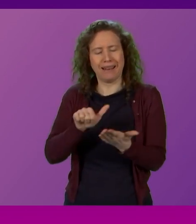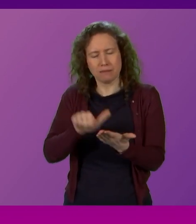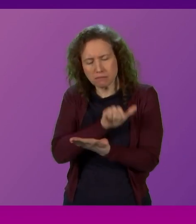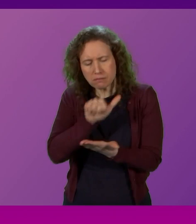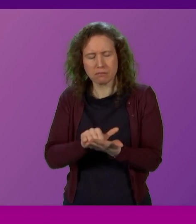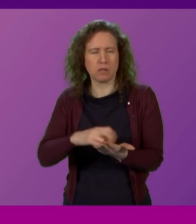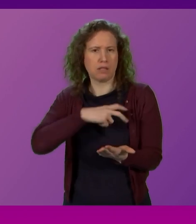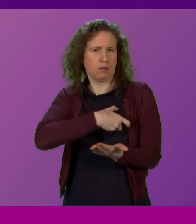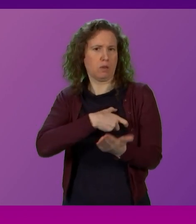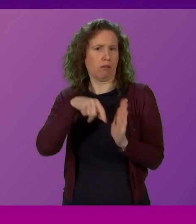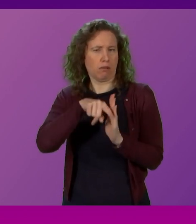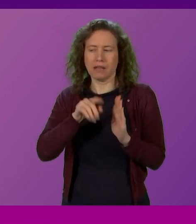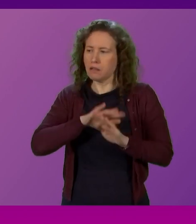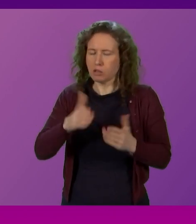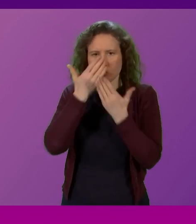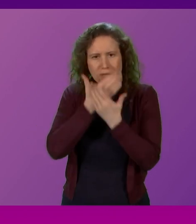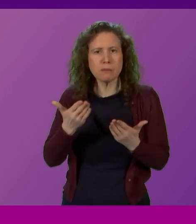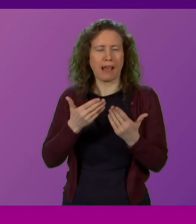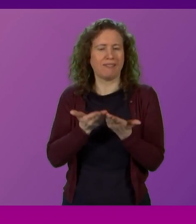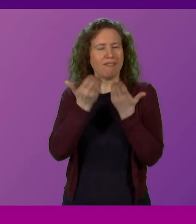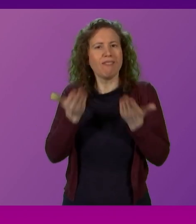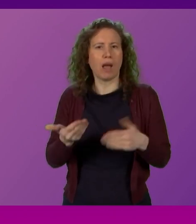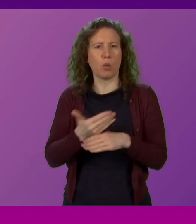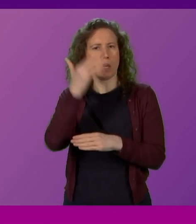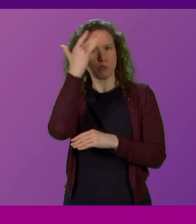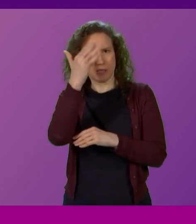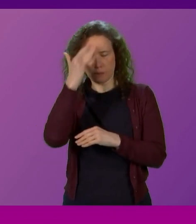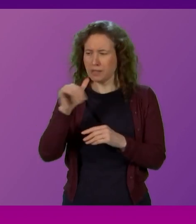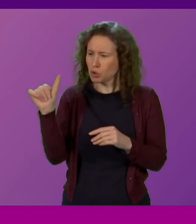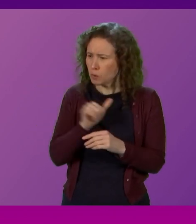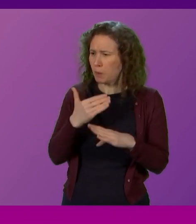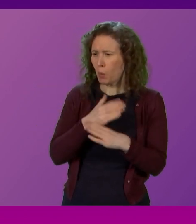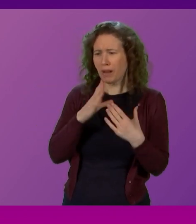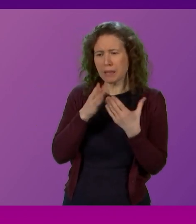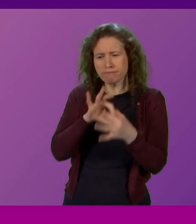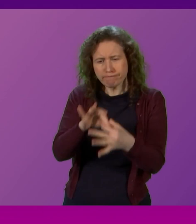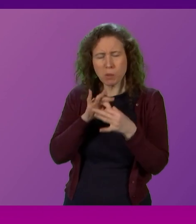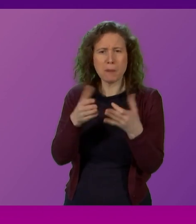respect fair work principles. As Governments, we should be working with the public sector and trade unions to reach